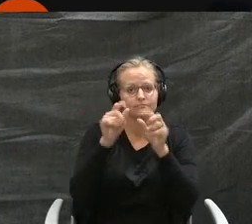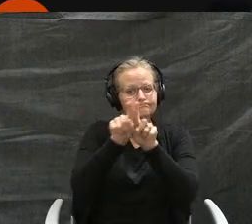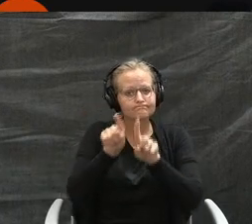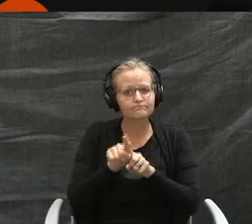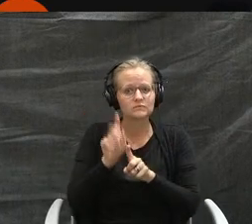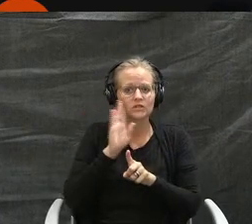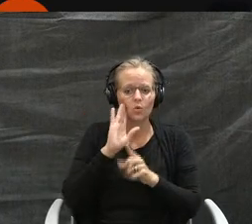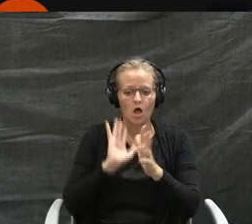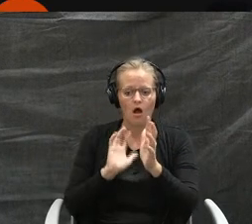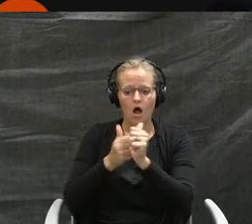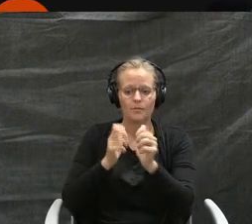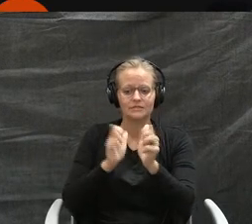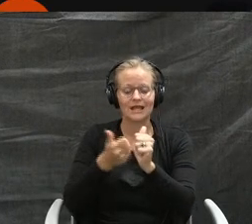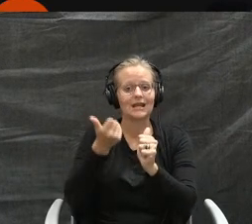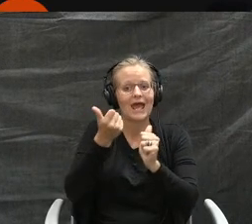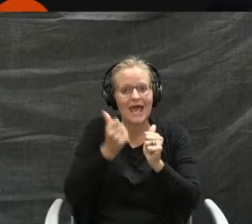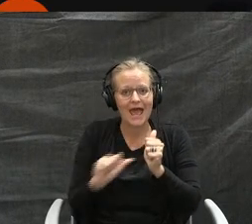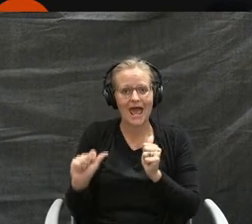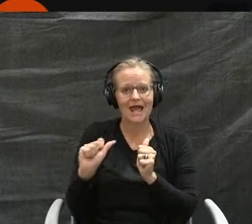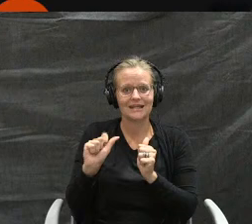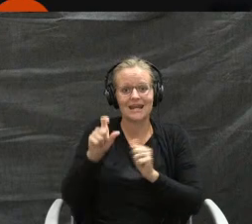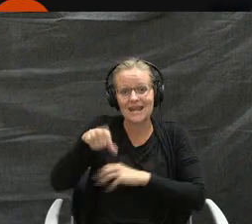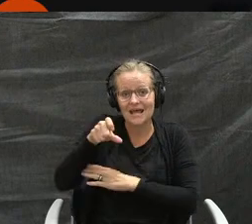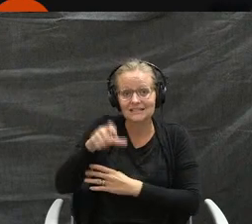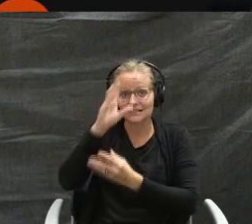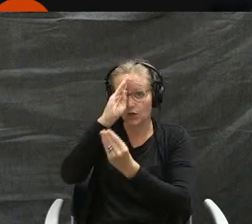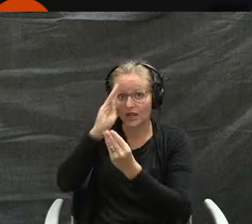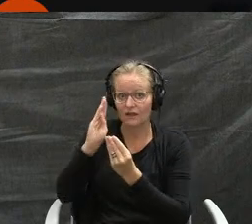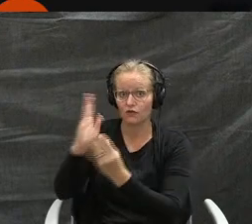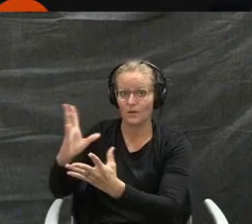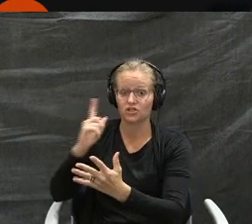that parents need to know or have as a priority.